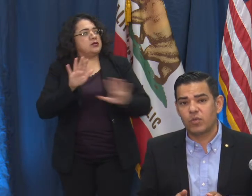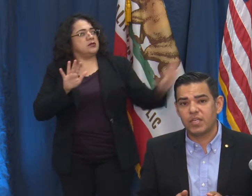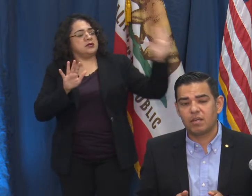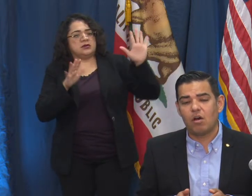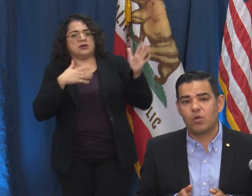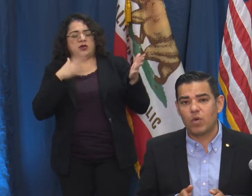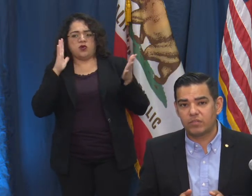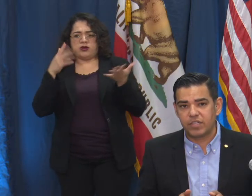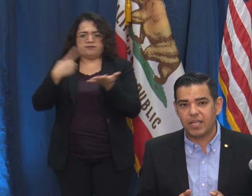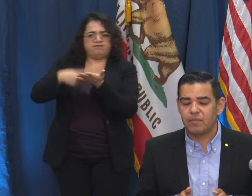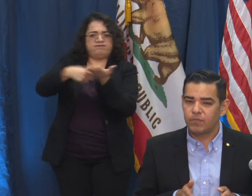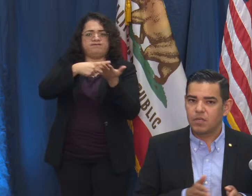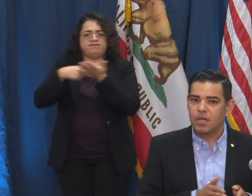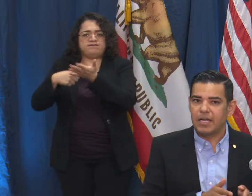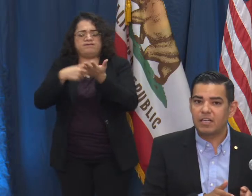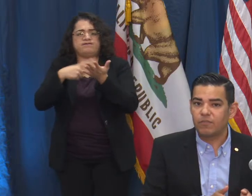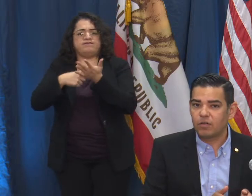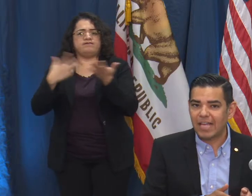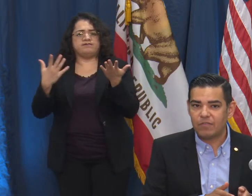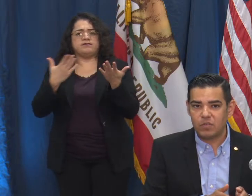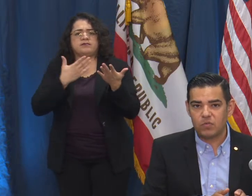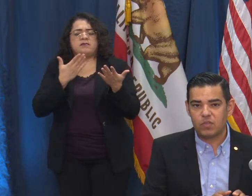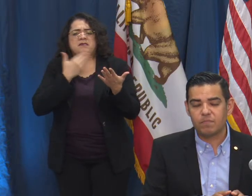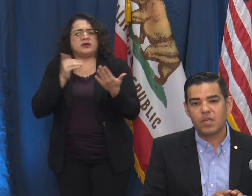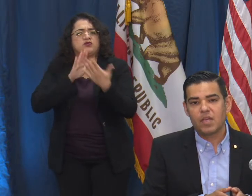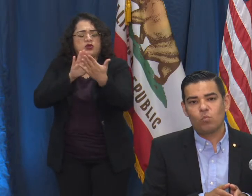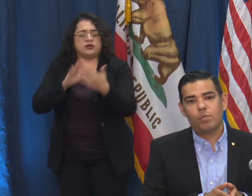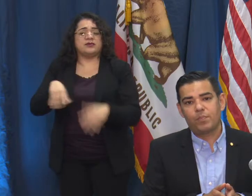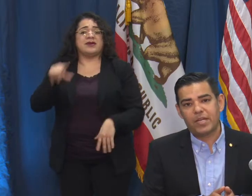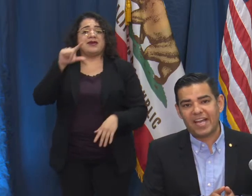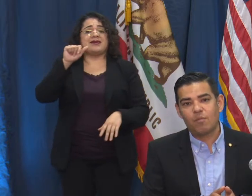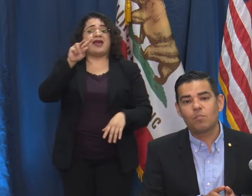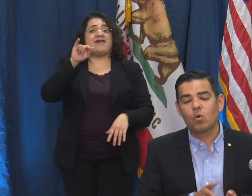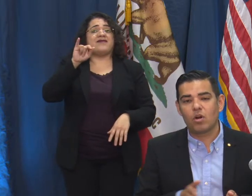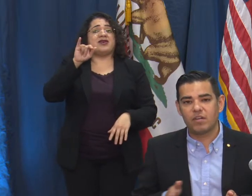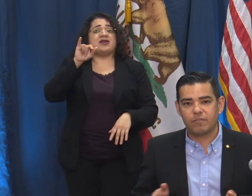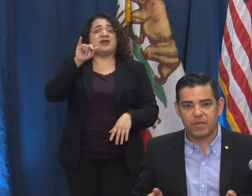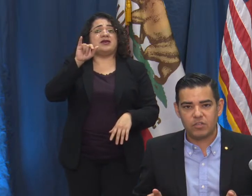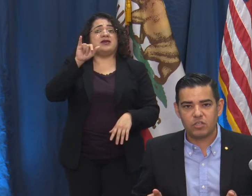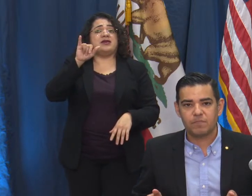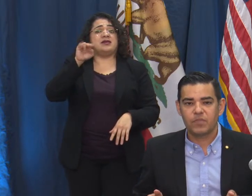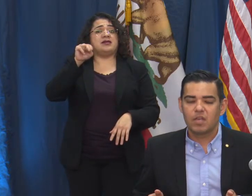week, on Wednesday, Governor Gavin Newsom will be putting out more information as